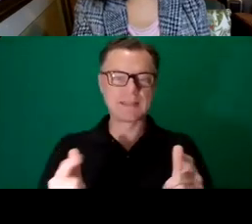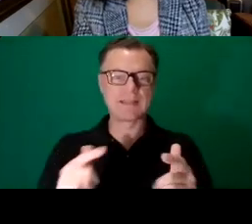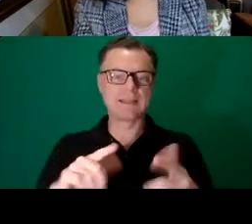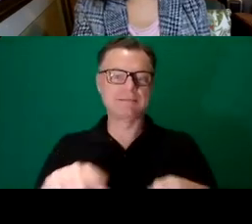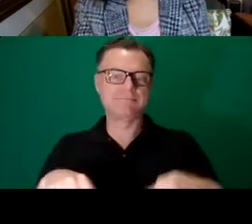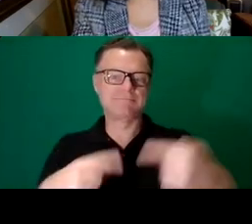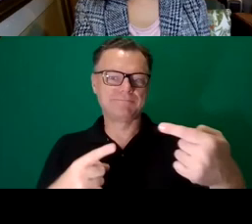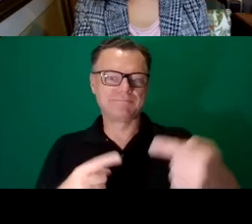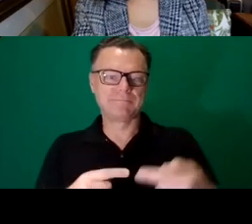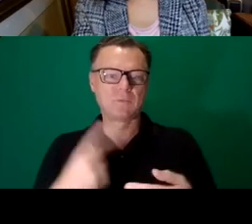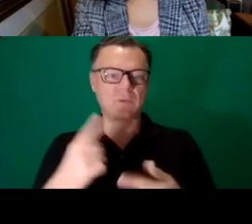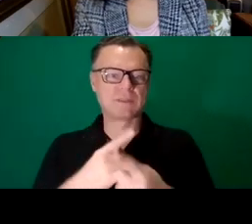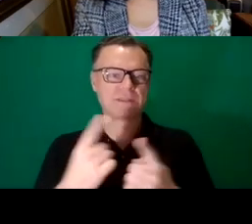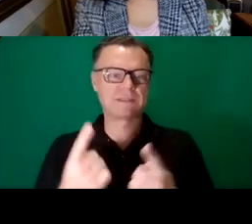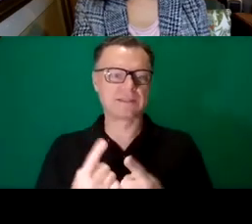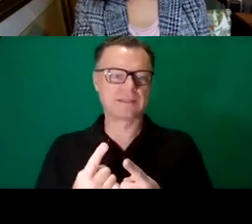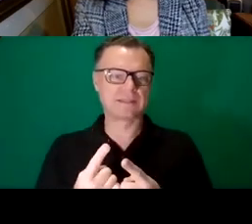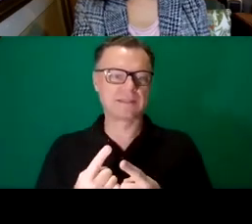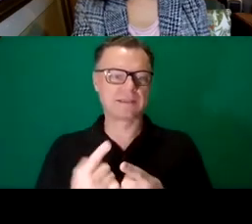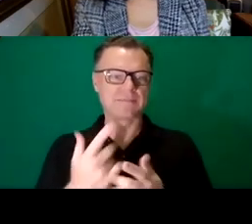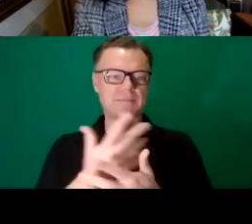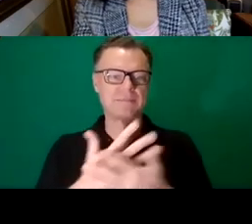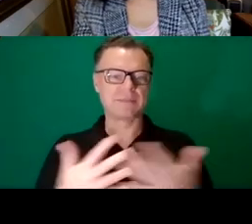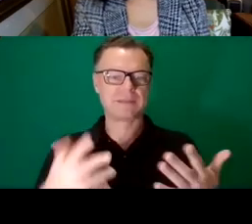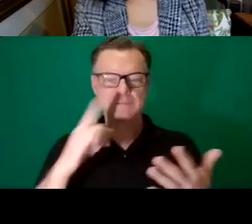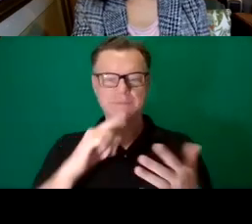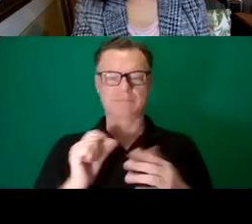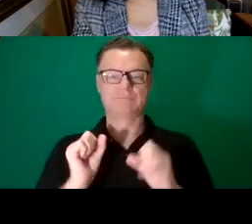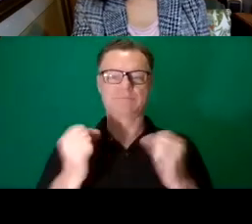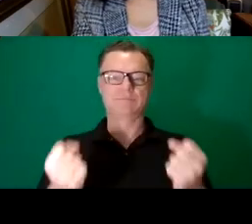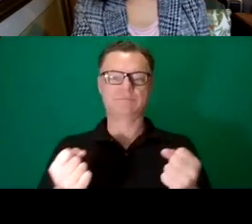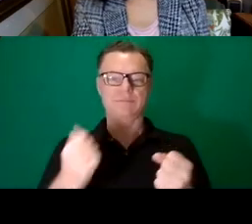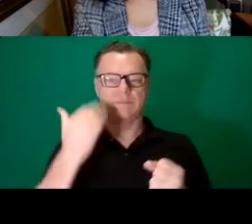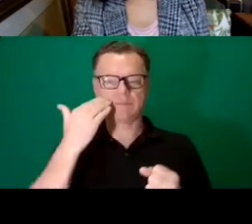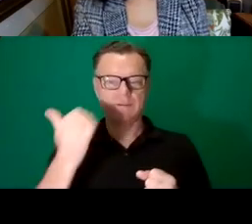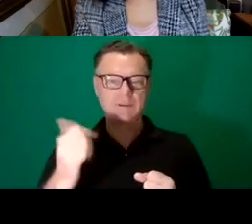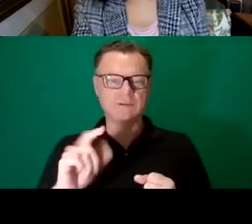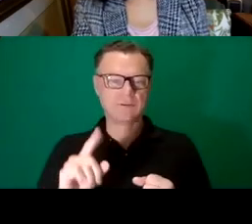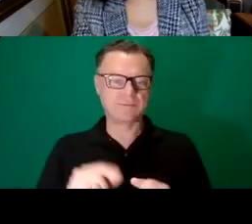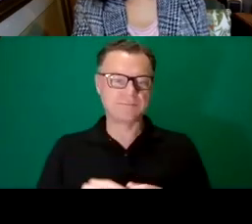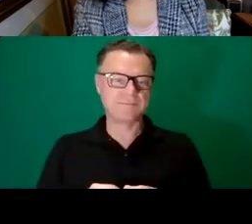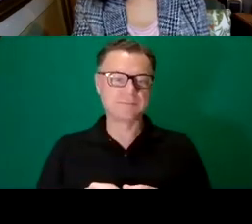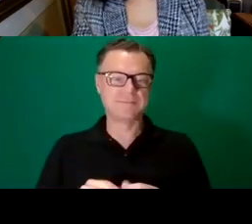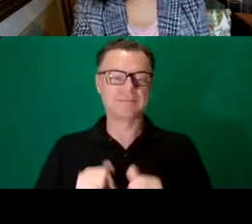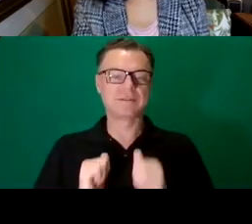I think one thing that a lot of people are shocked about is when they go to learn sign